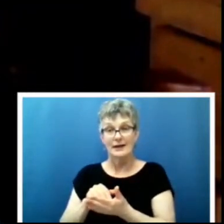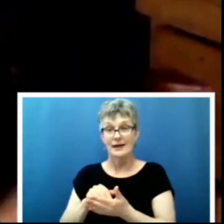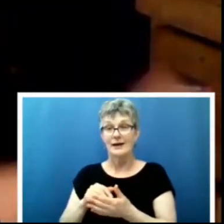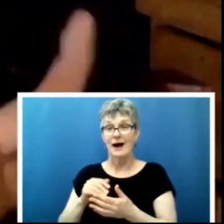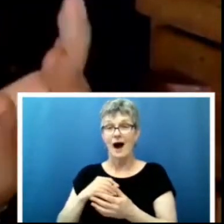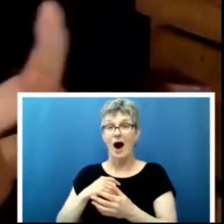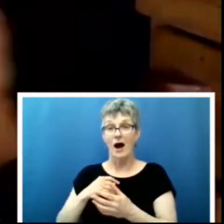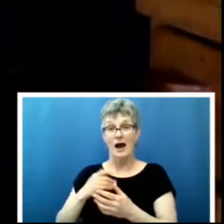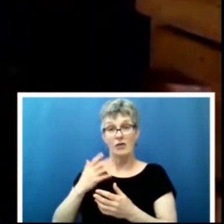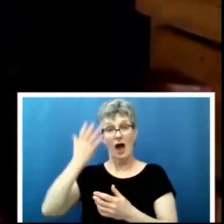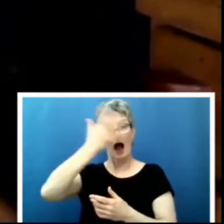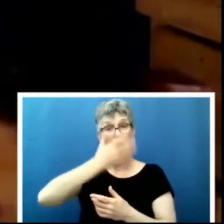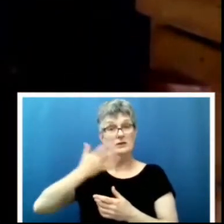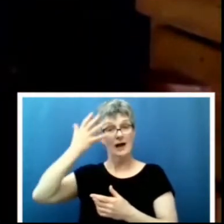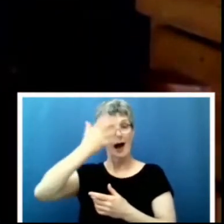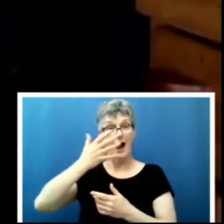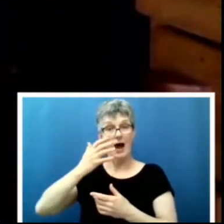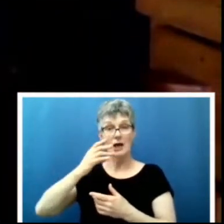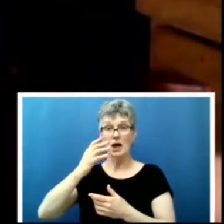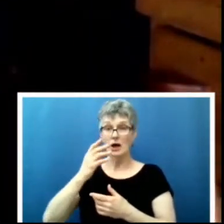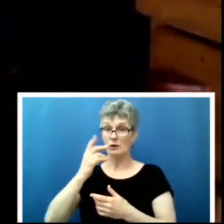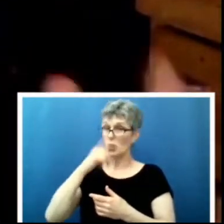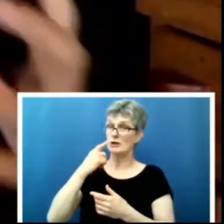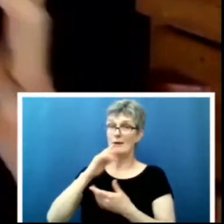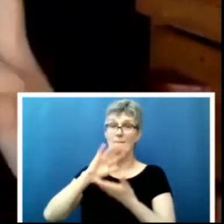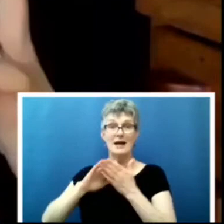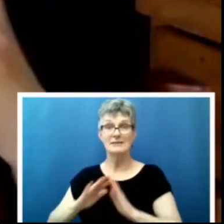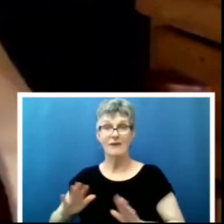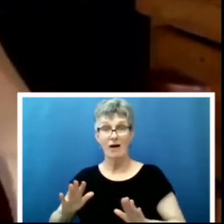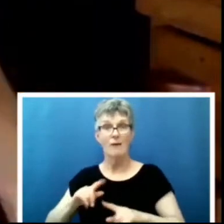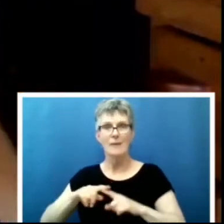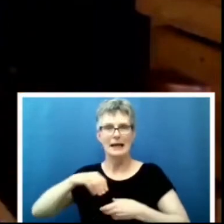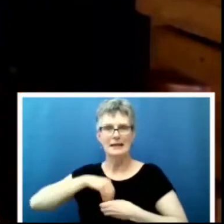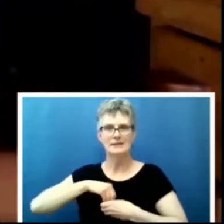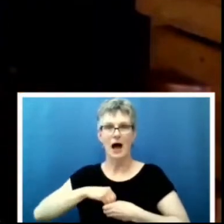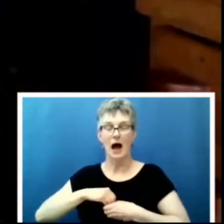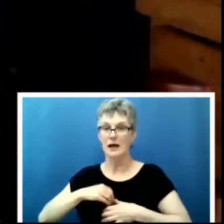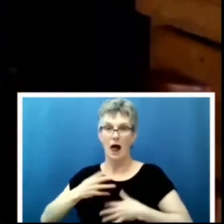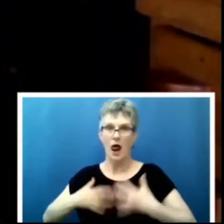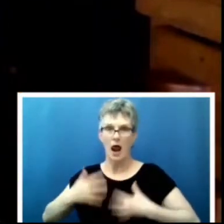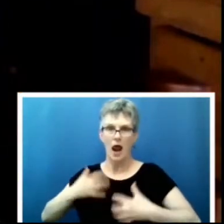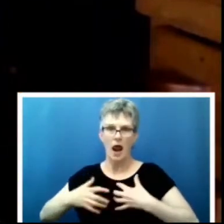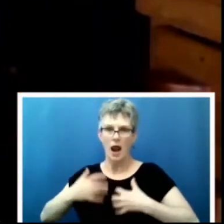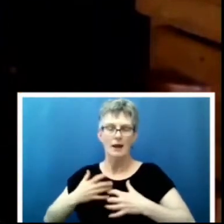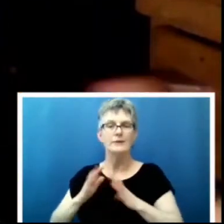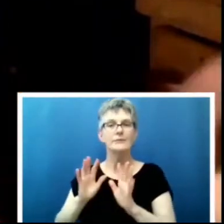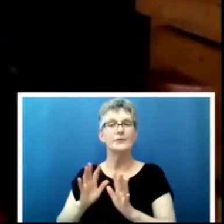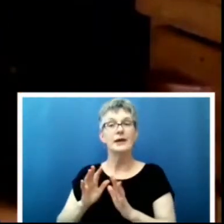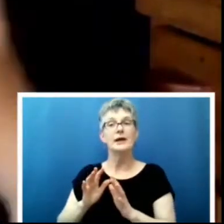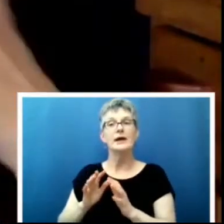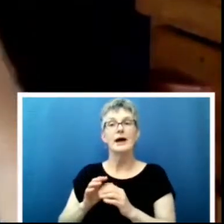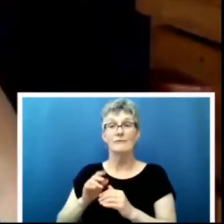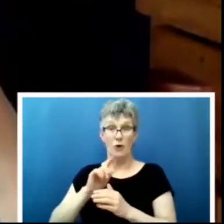So, as far as this hour the moments I can just be fully present, there's peace. And in the moments I'm like, wait,